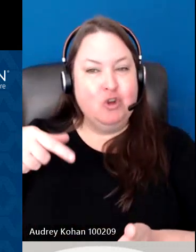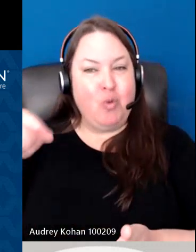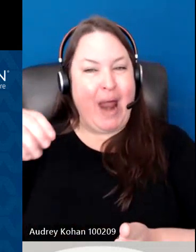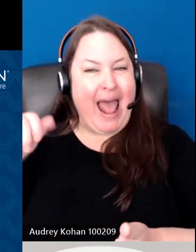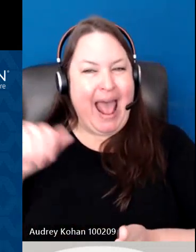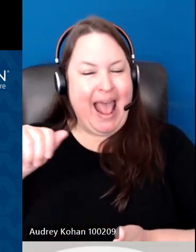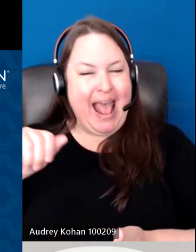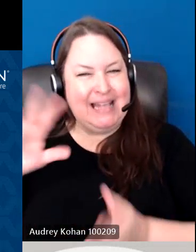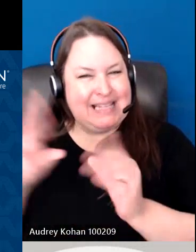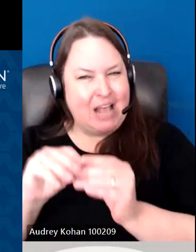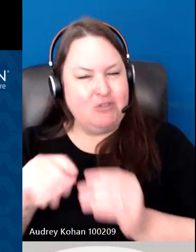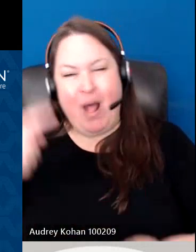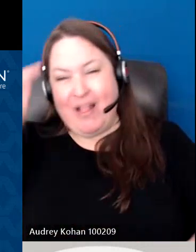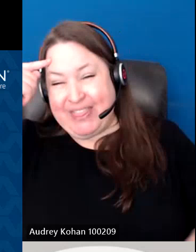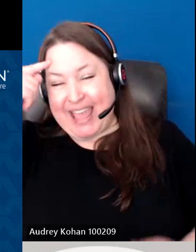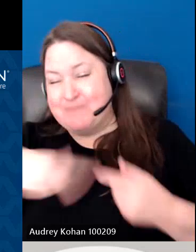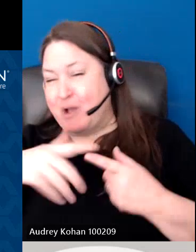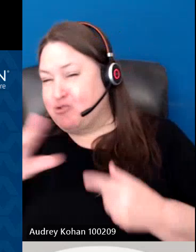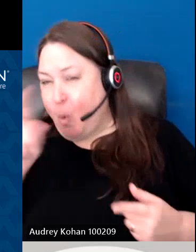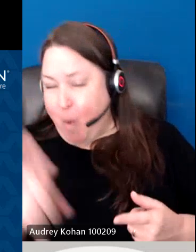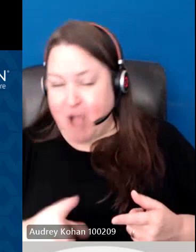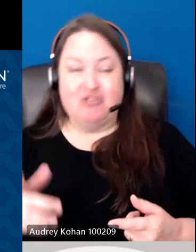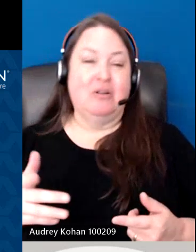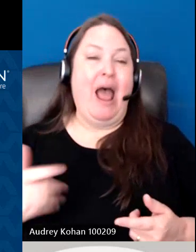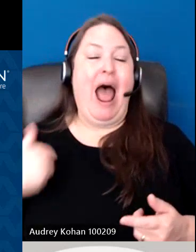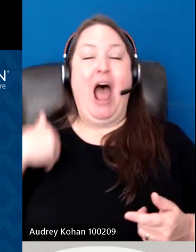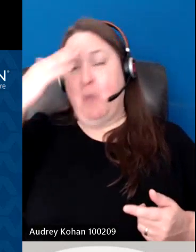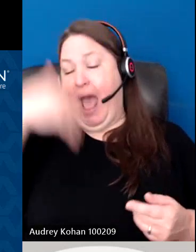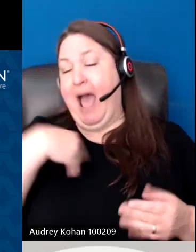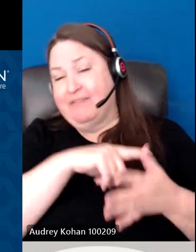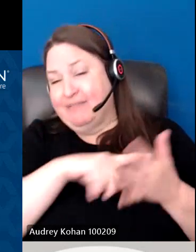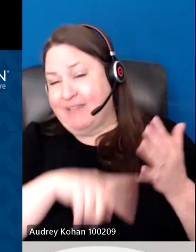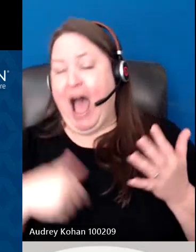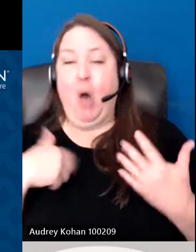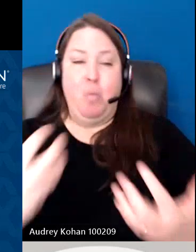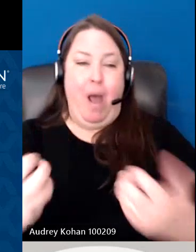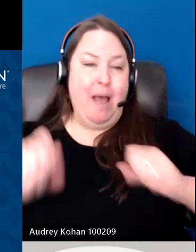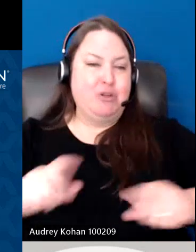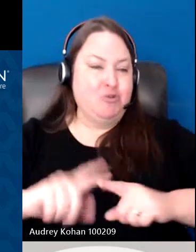think of your questions I'm sure you have quite a few and I'd like to be able to answer them while